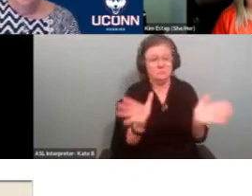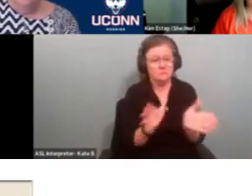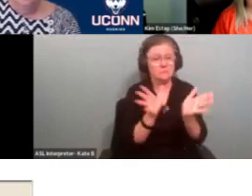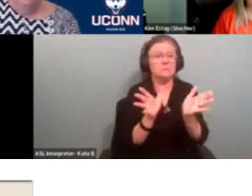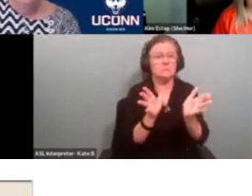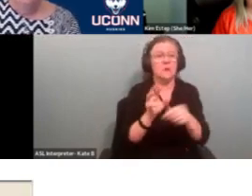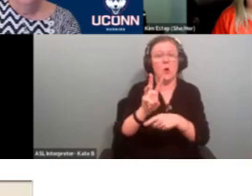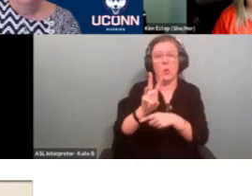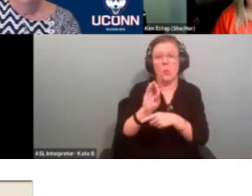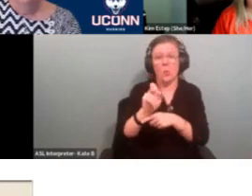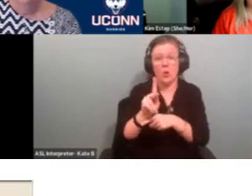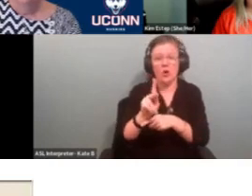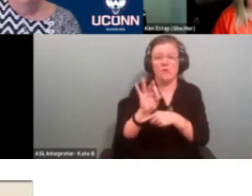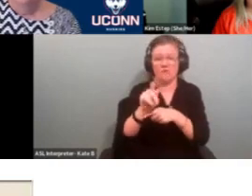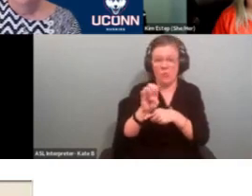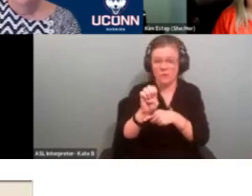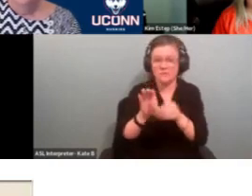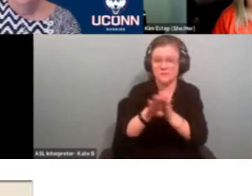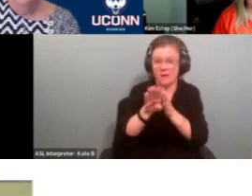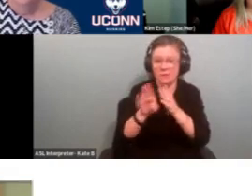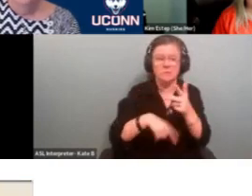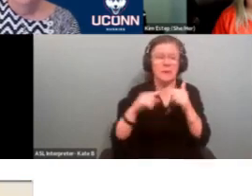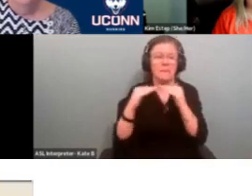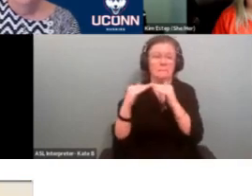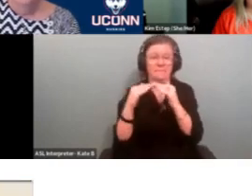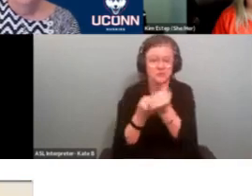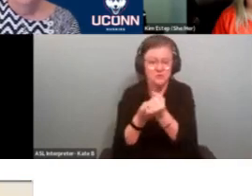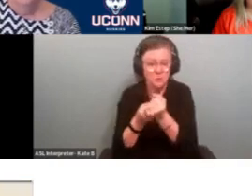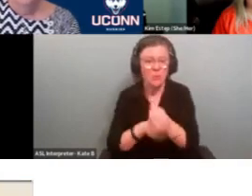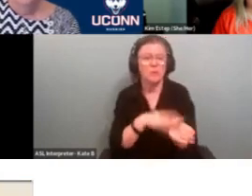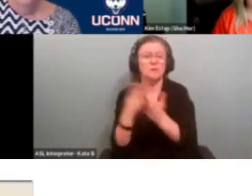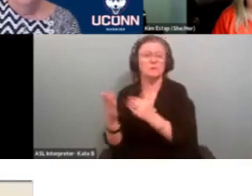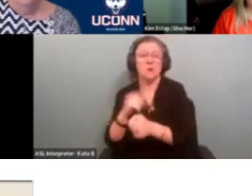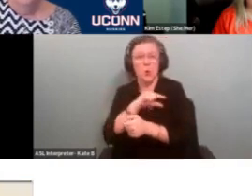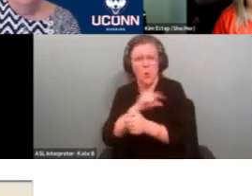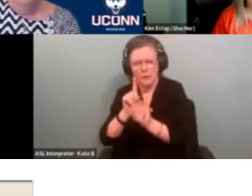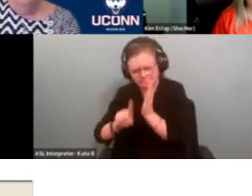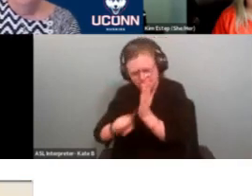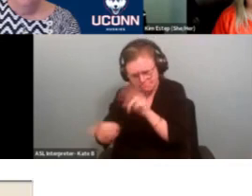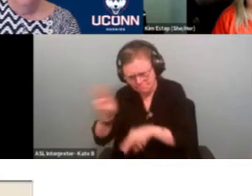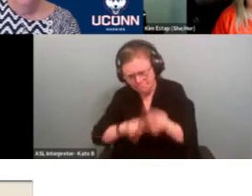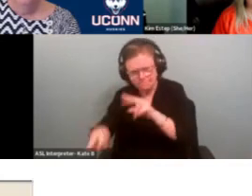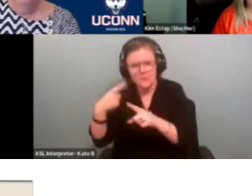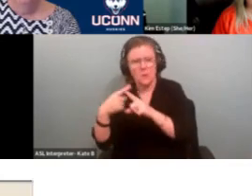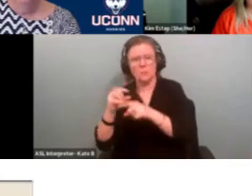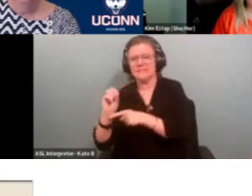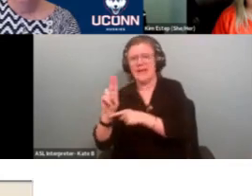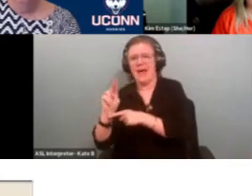development. Access to peer supports, quality assurance, and outcomes monitoring. All these